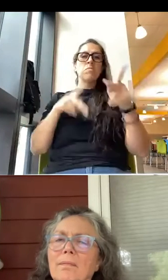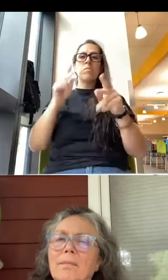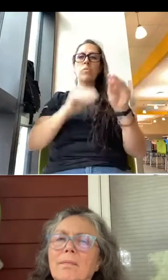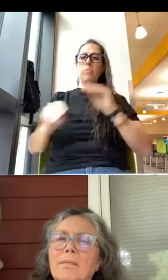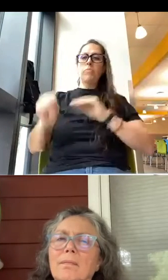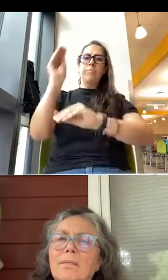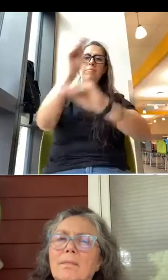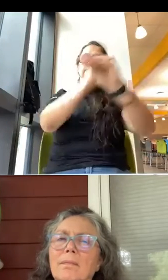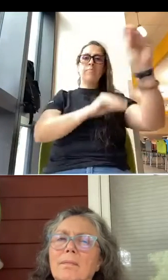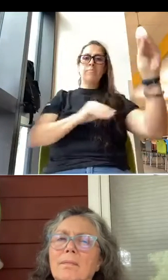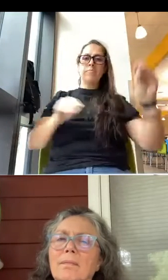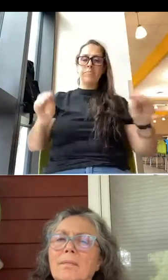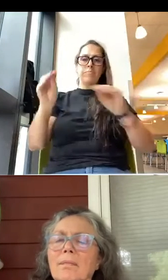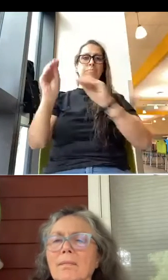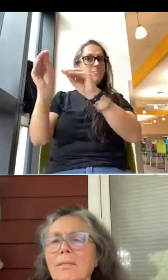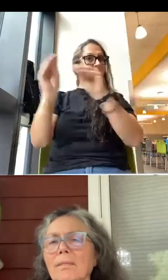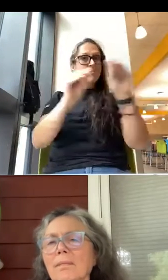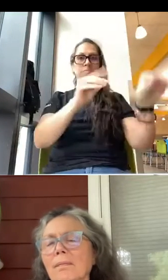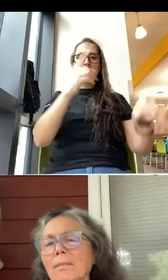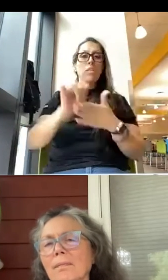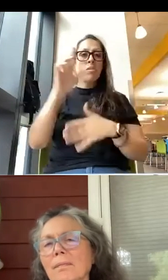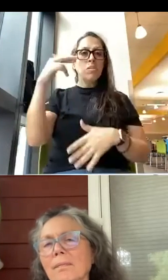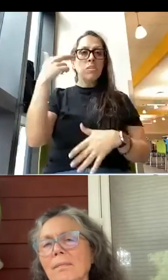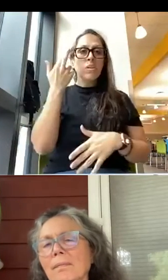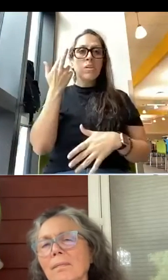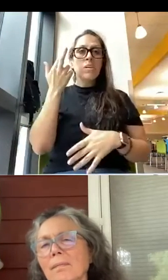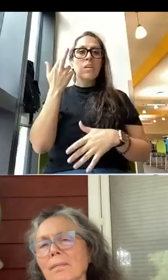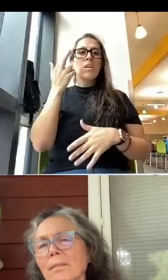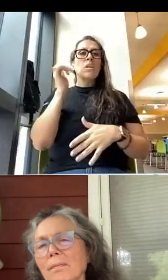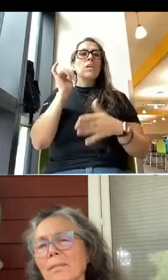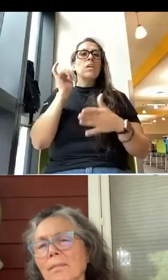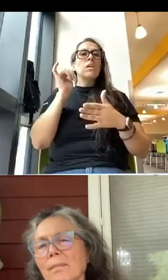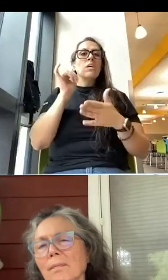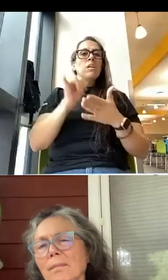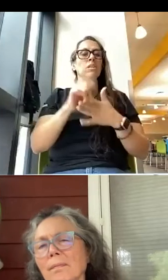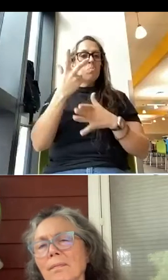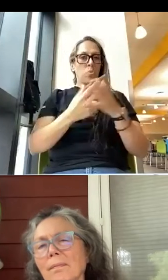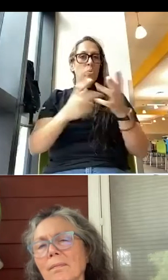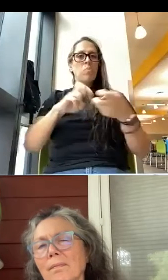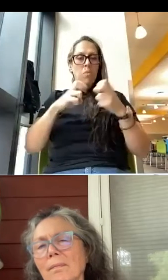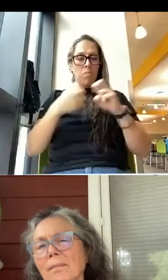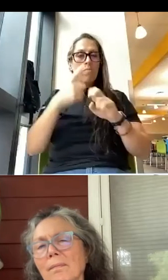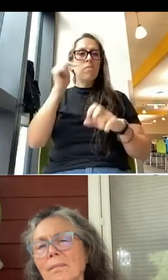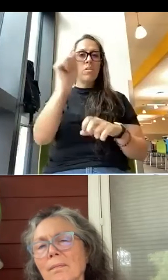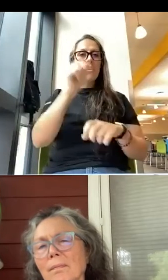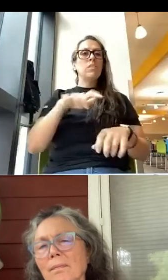uh, a problem for Asian Americans, in that um because we don't